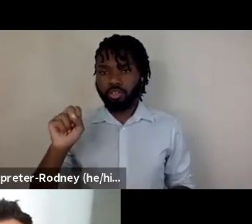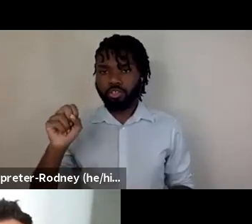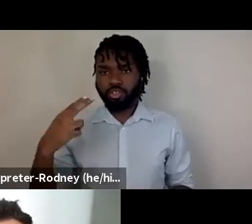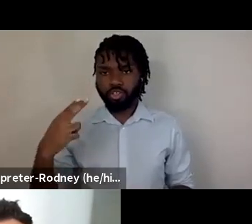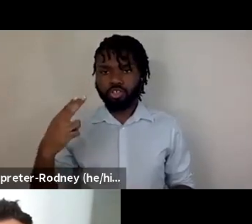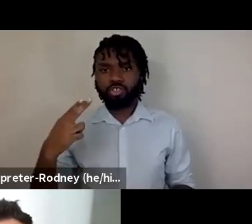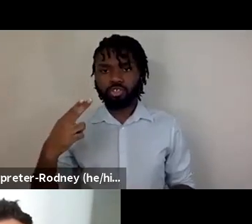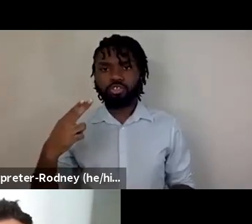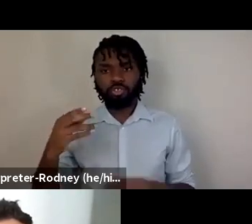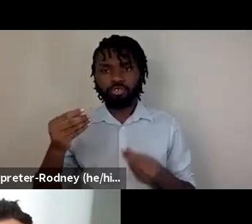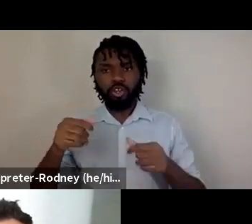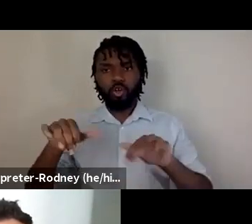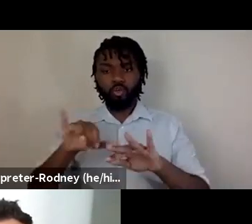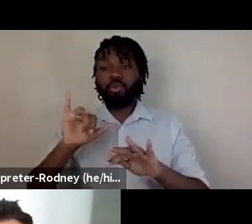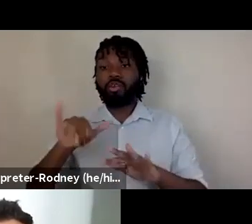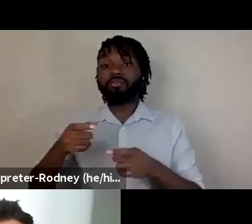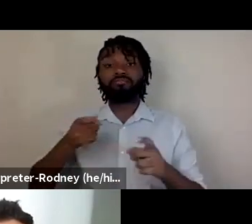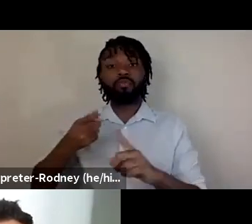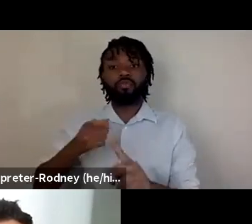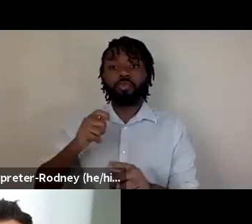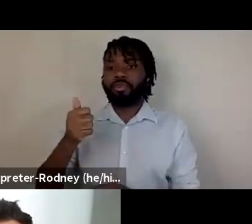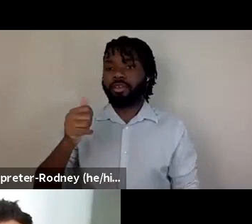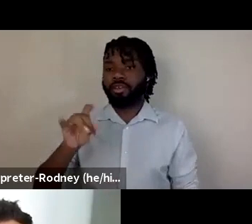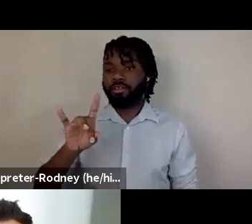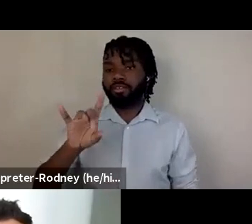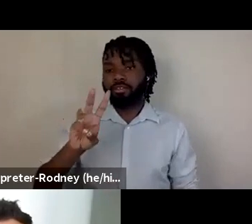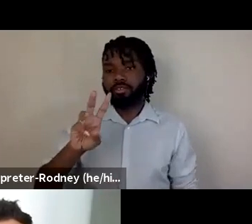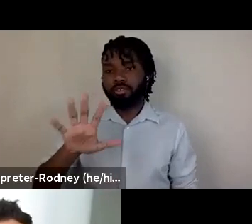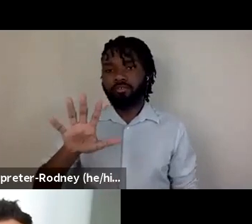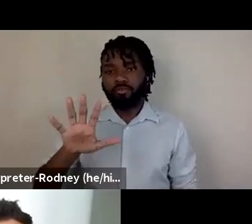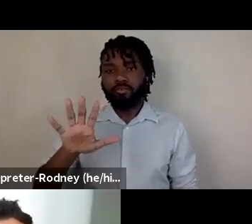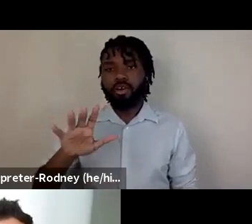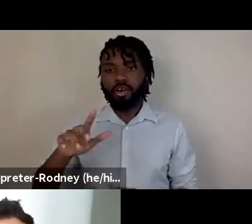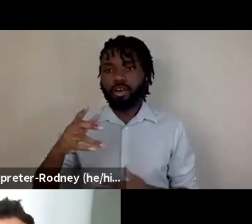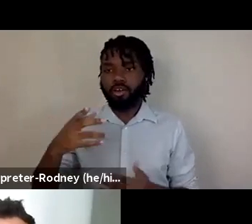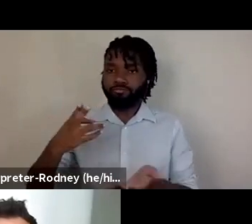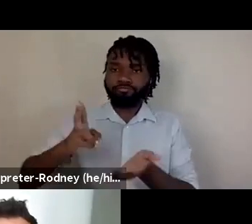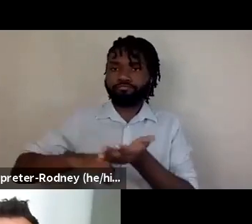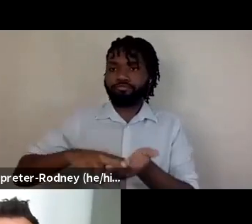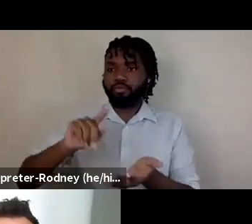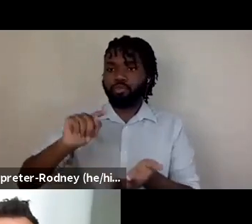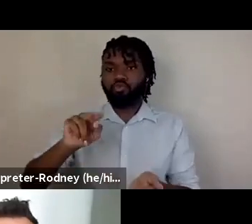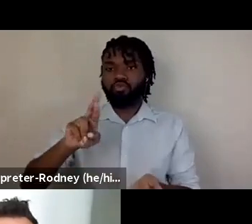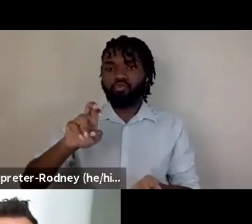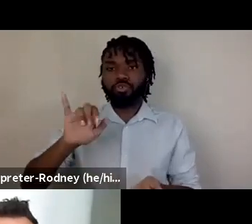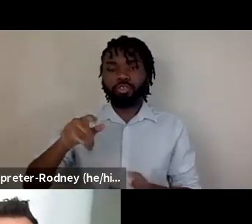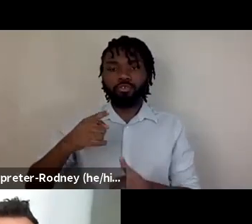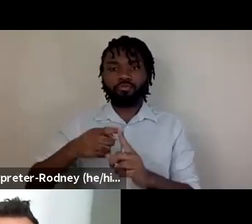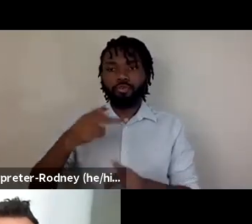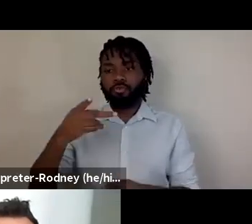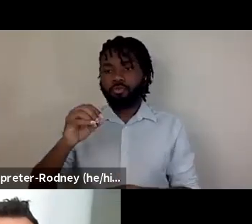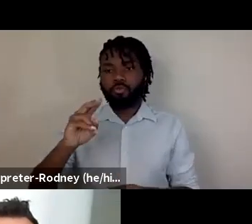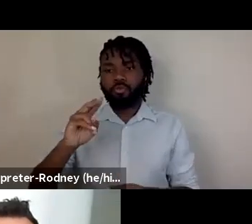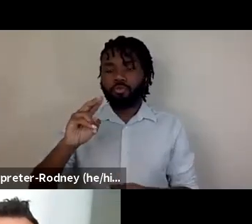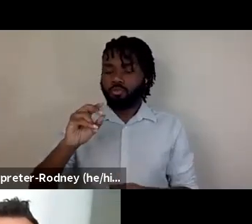which is governed by the 1865 Treaty of Point Elliott. We come together recognizing that we are meeting,